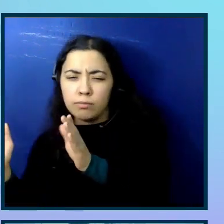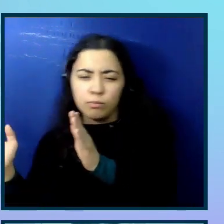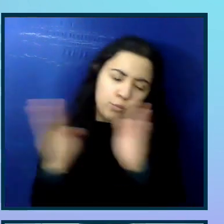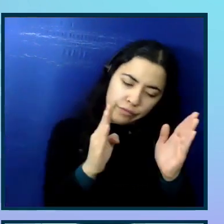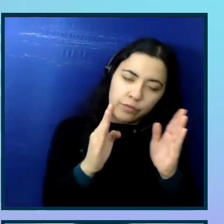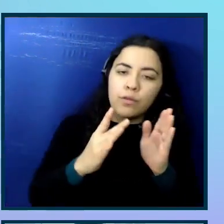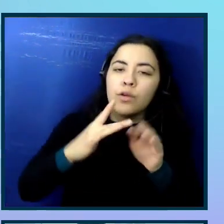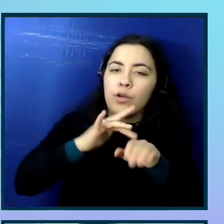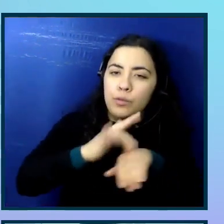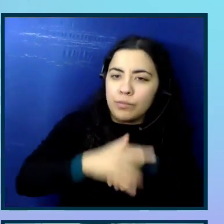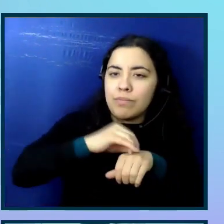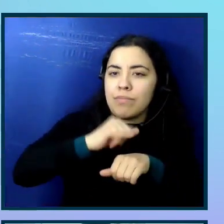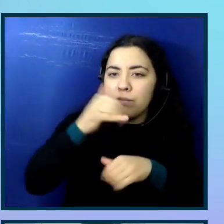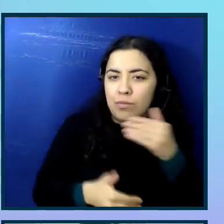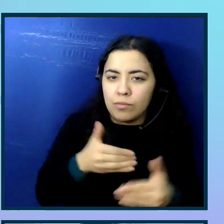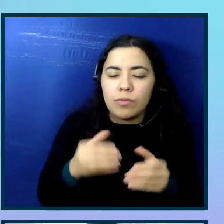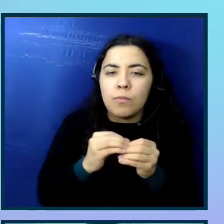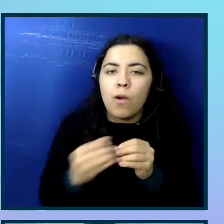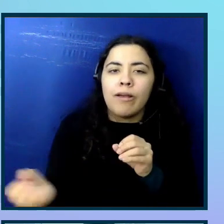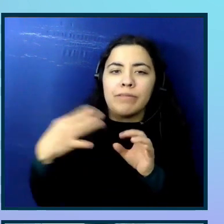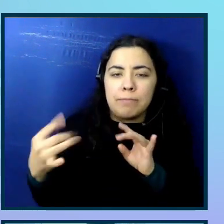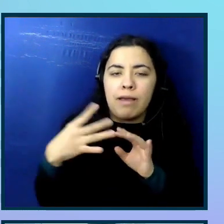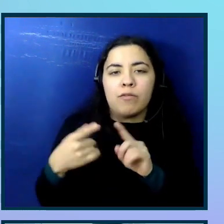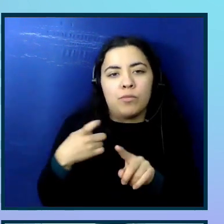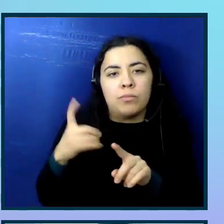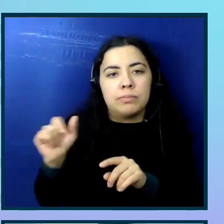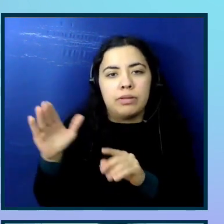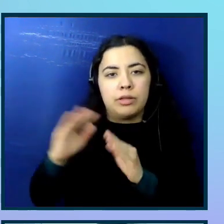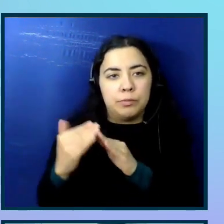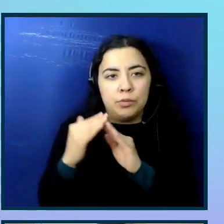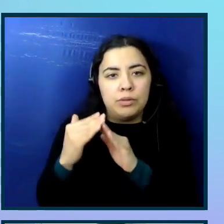that captures feedback from the disability community. If we go to the next slide,